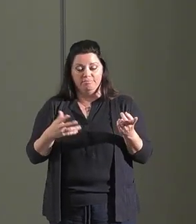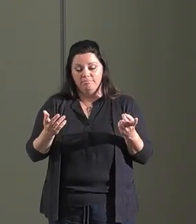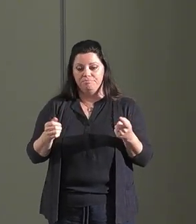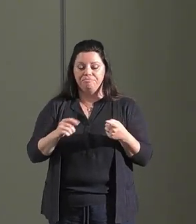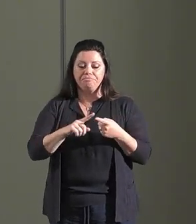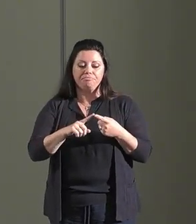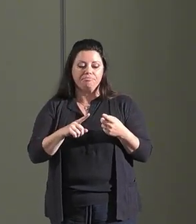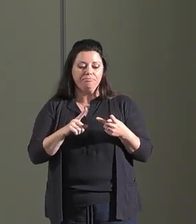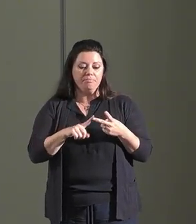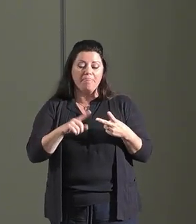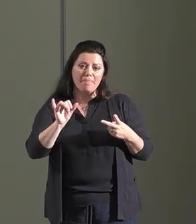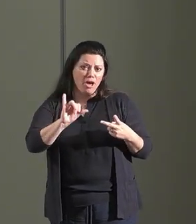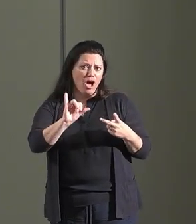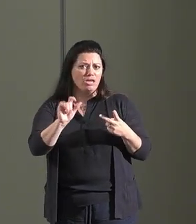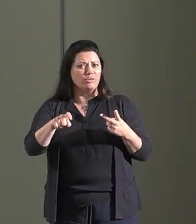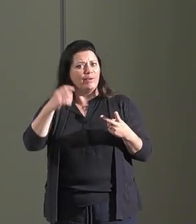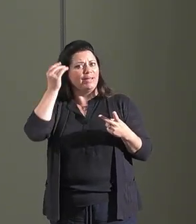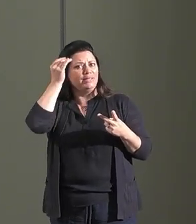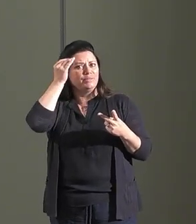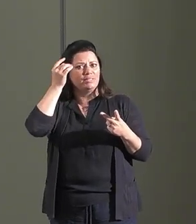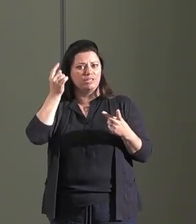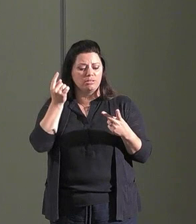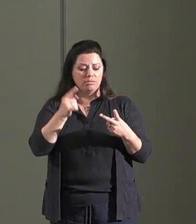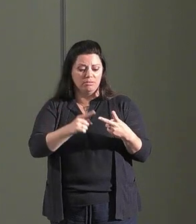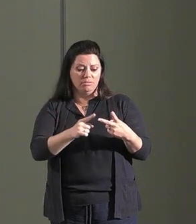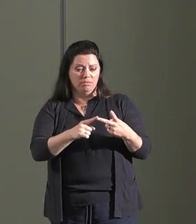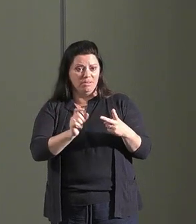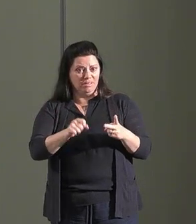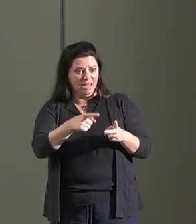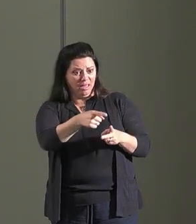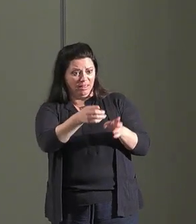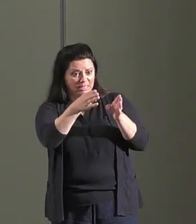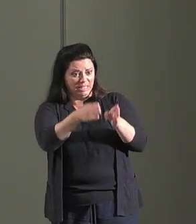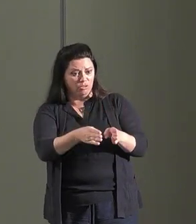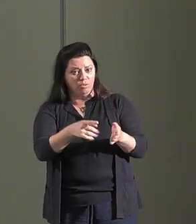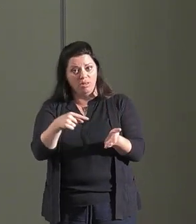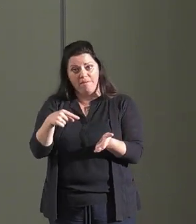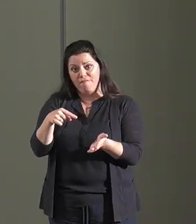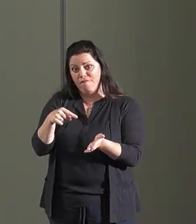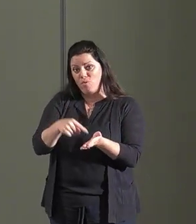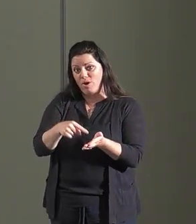And also, I have to consider, can this individual afford it? But it is not my